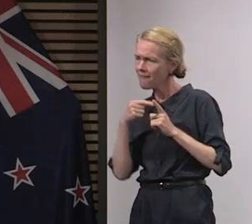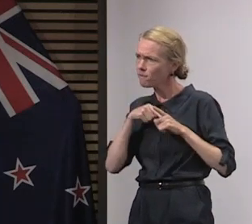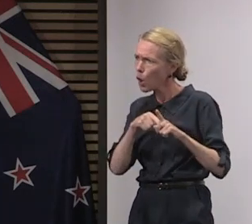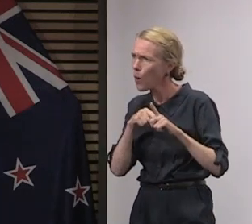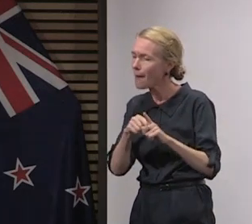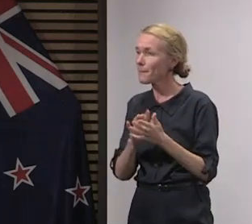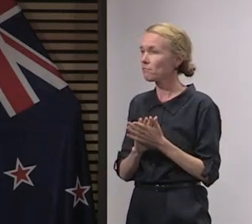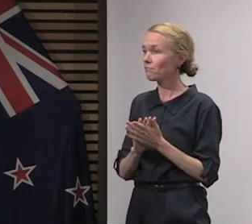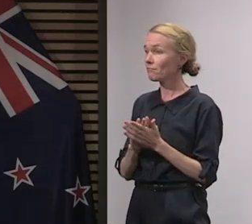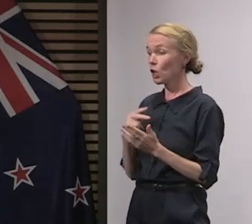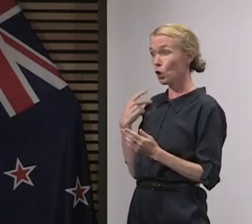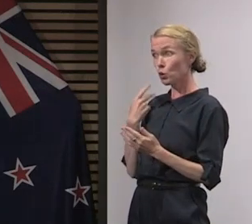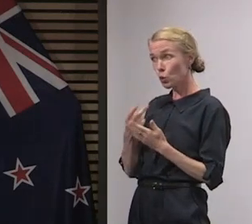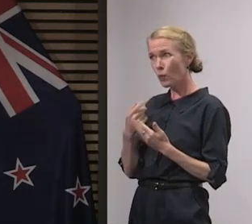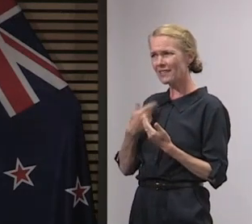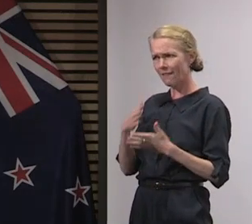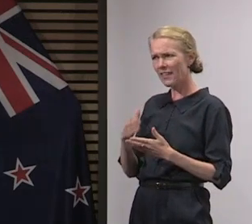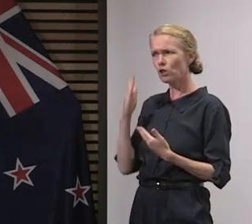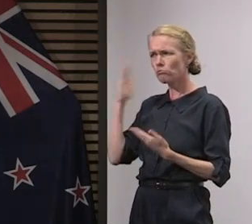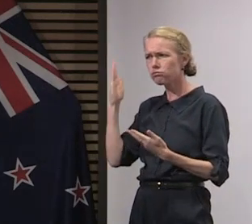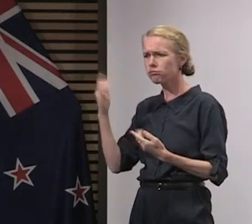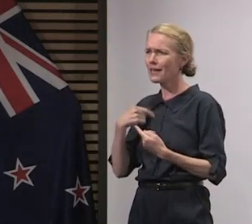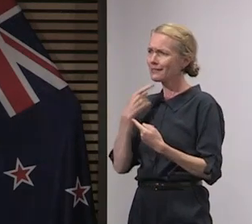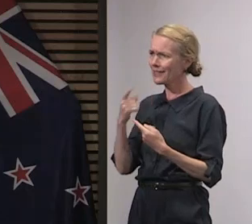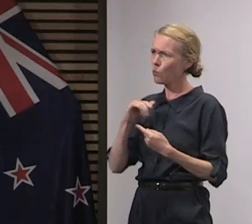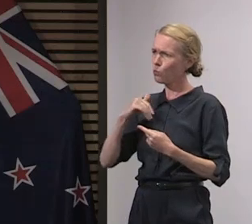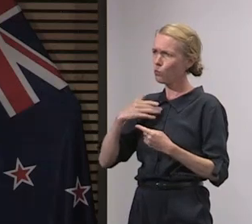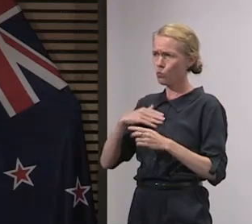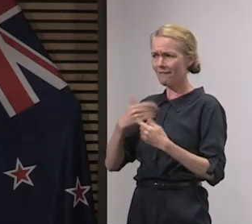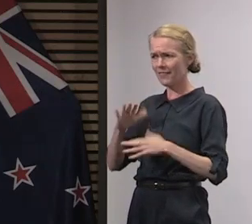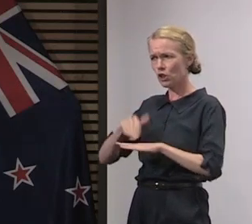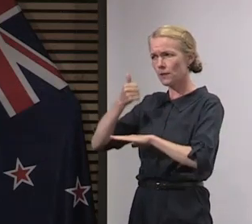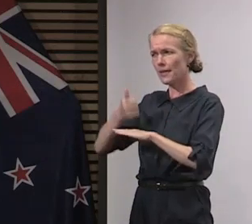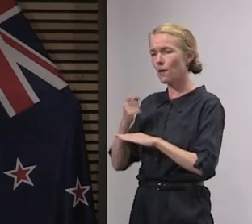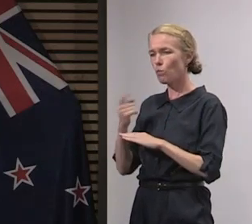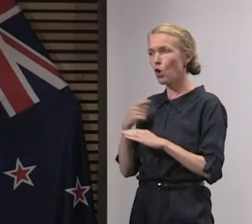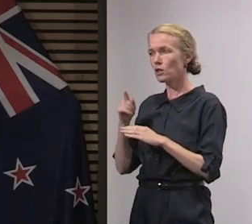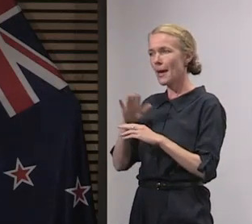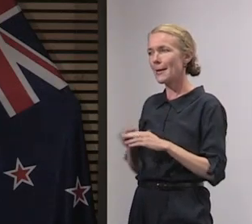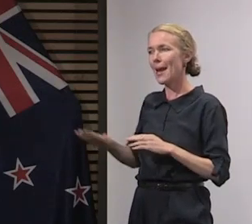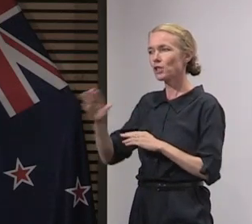contact tracing, I've talked about our efforts over the